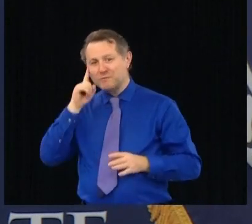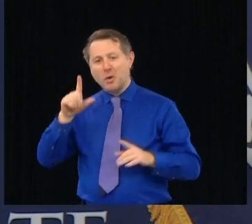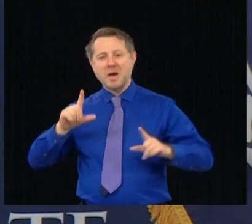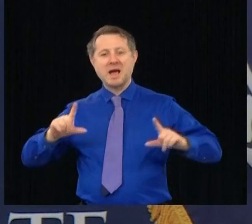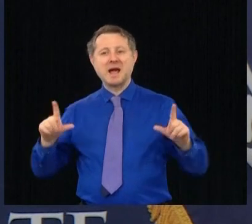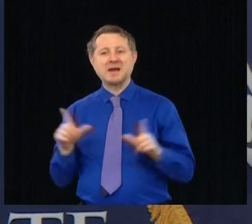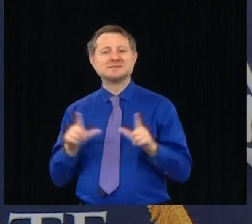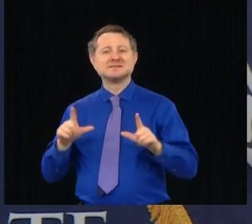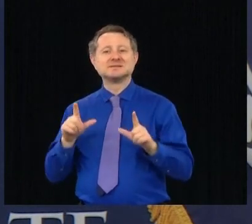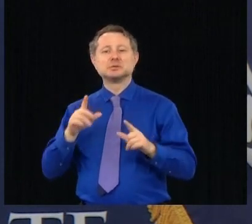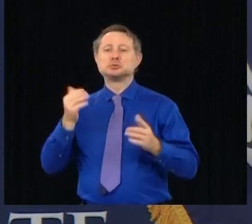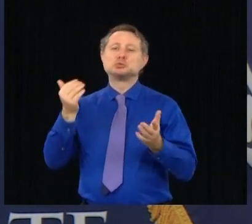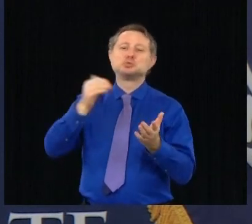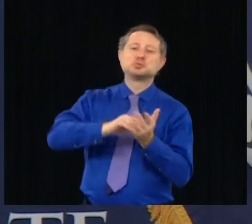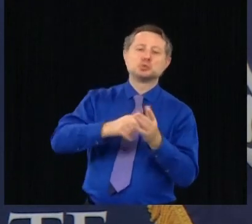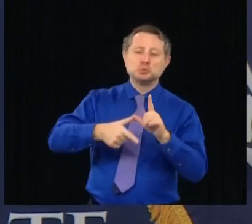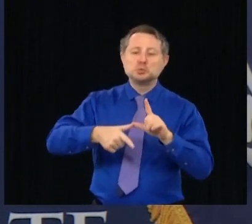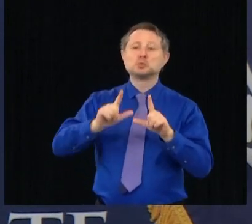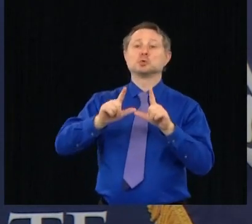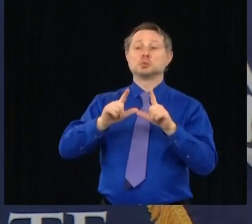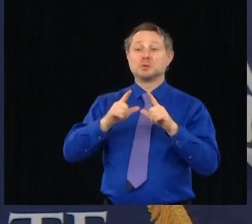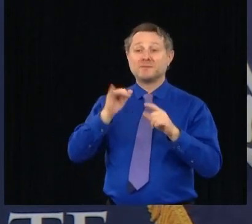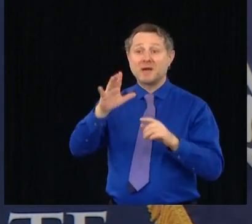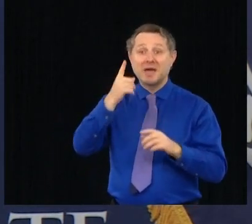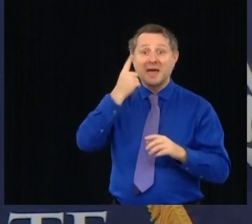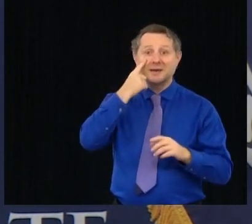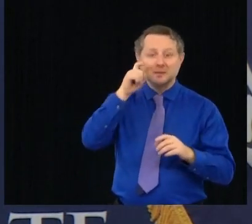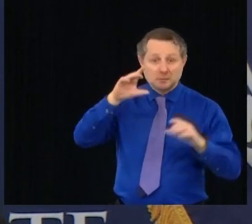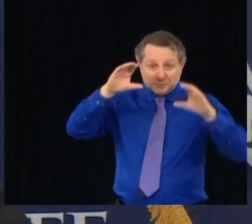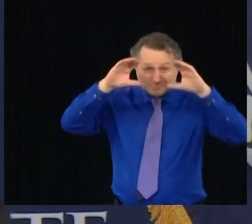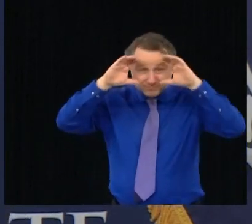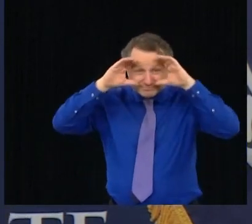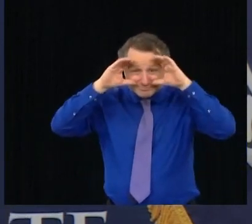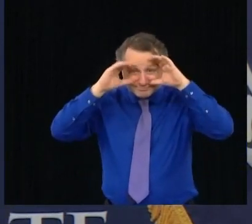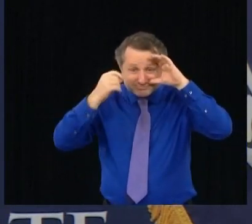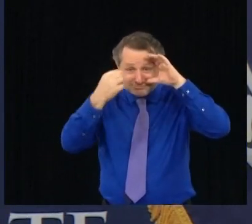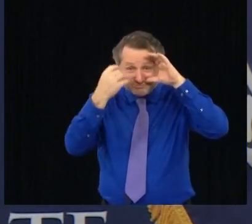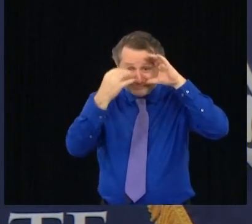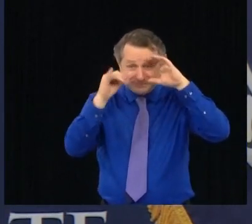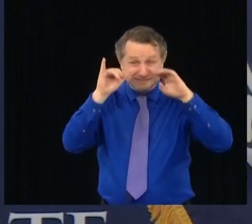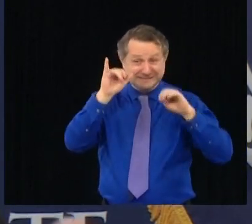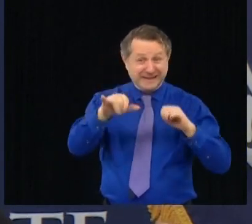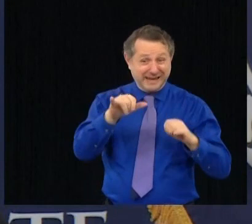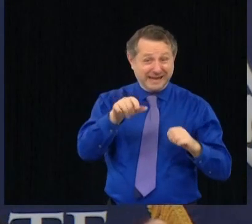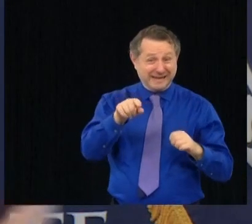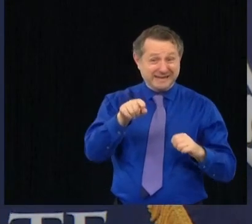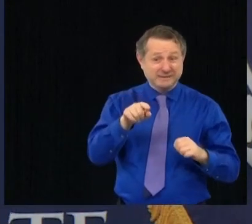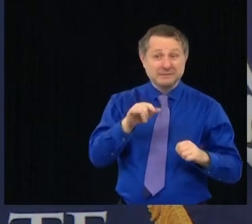VEHICLES ON A WEBSITE. FOR THE IN-PERSON TRANSACTIONS AT THE DEPARTMENT OF MOTOR VEHICLES WHICH ARE BASICALLY